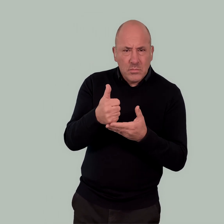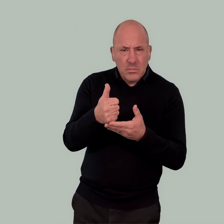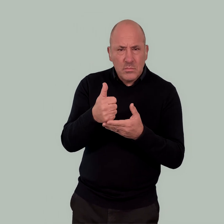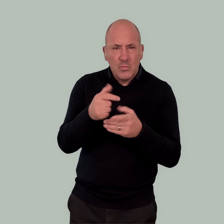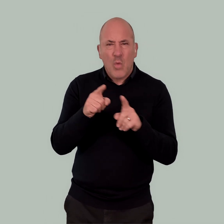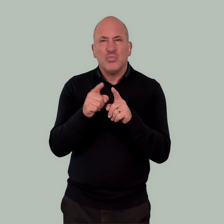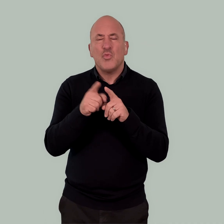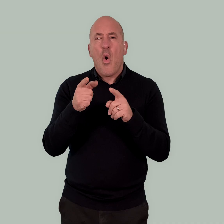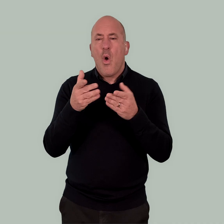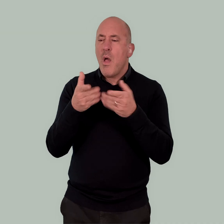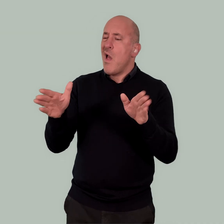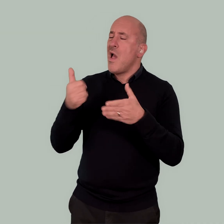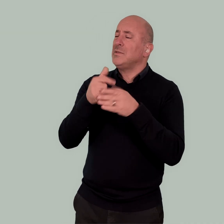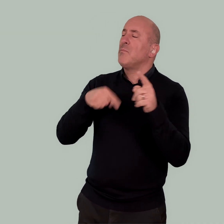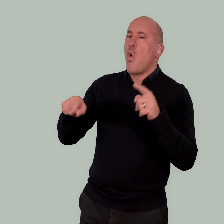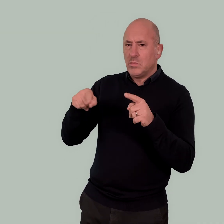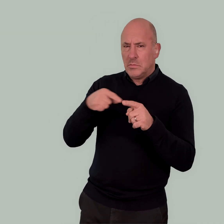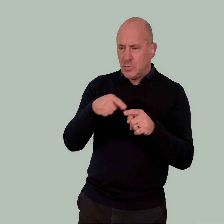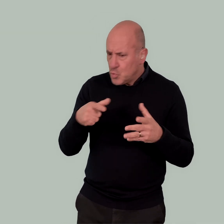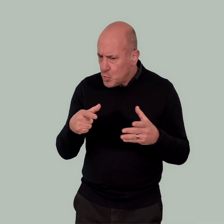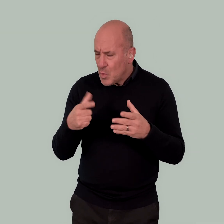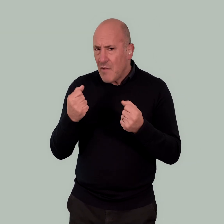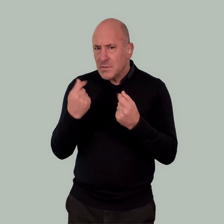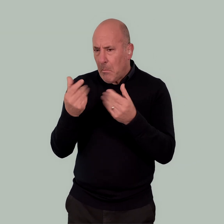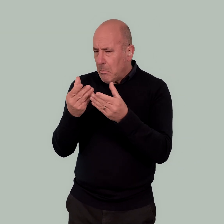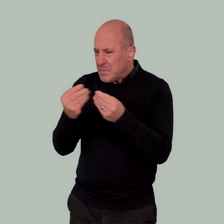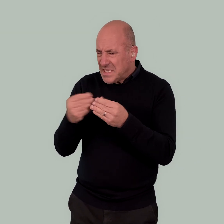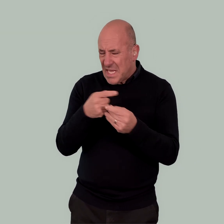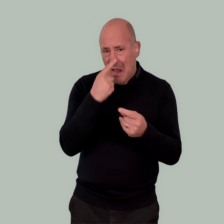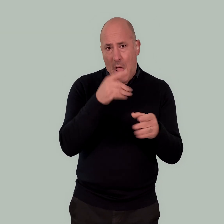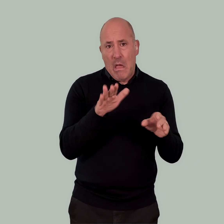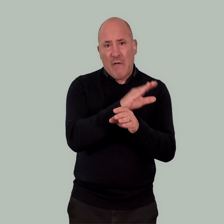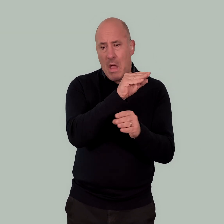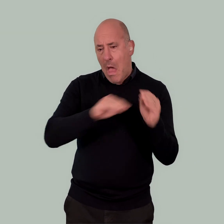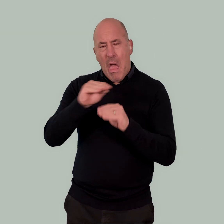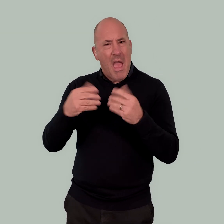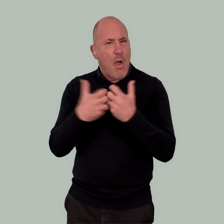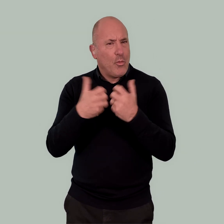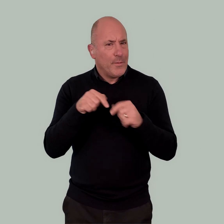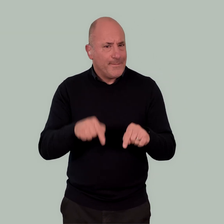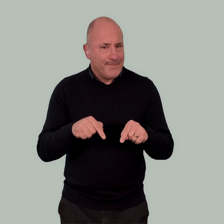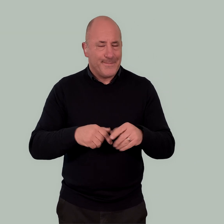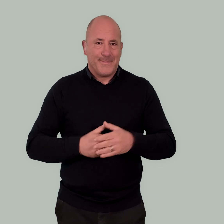and how it may be used to cover gaps in wider support